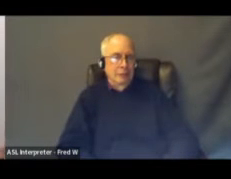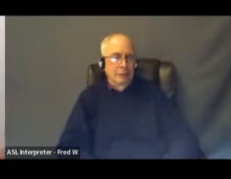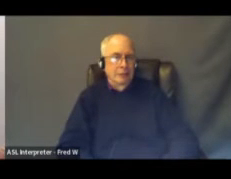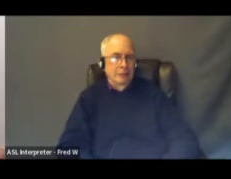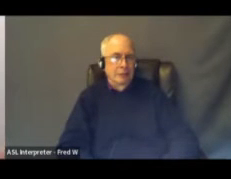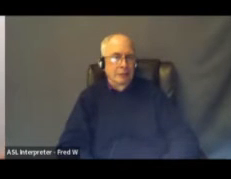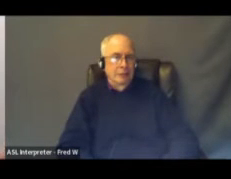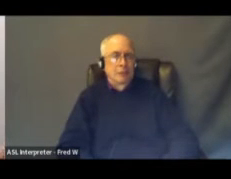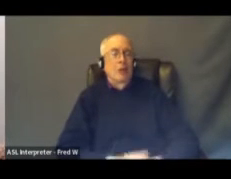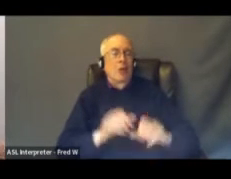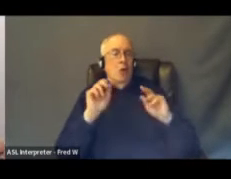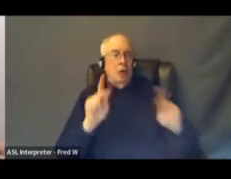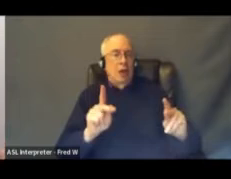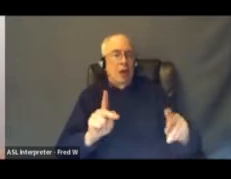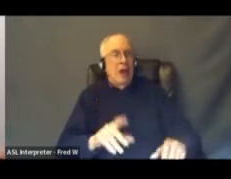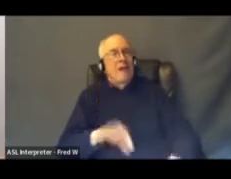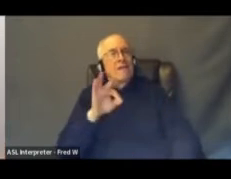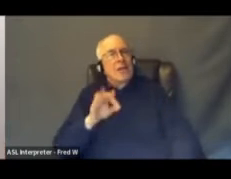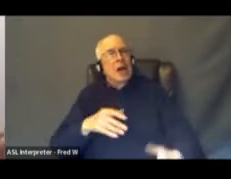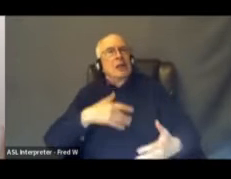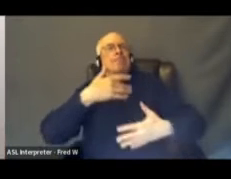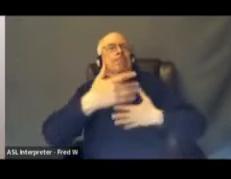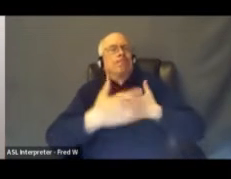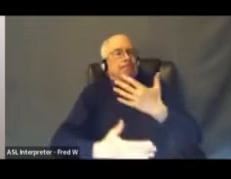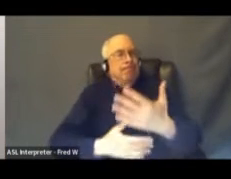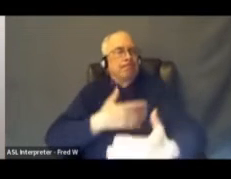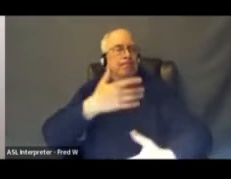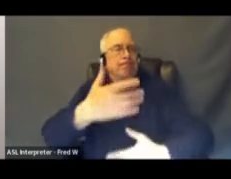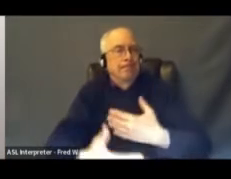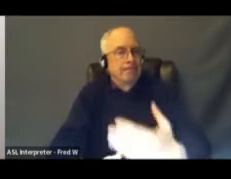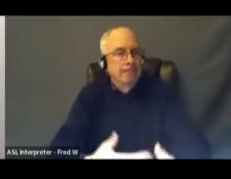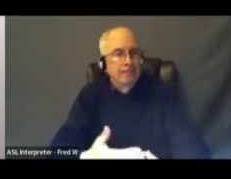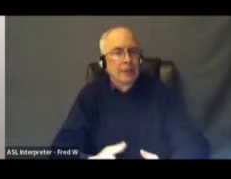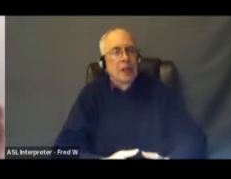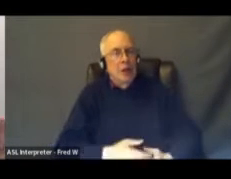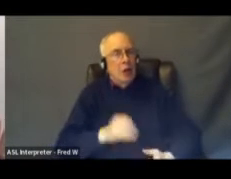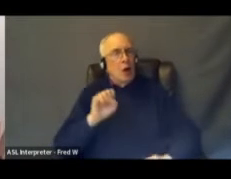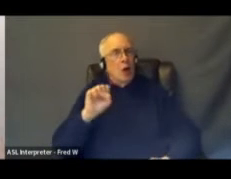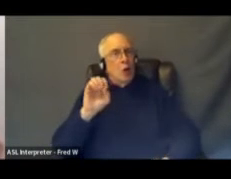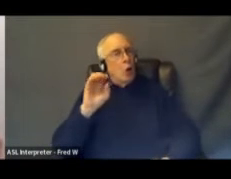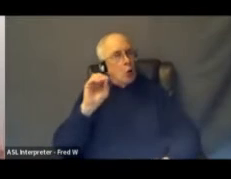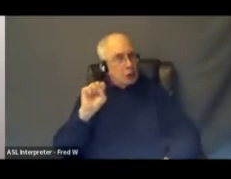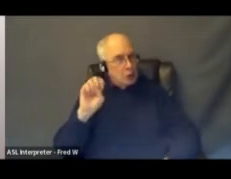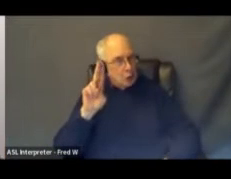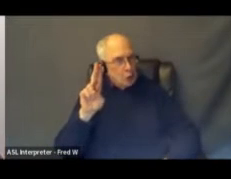All right, find your flow, you'll find your flow at the OSU. But the OSU is very structured in a way that